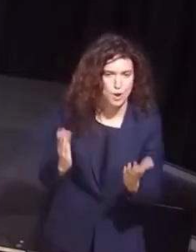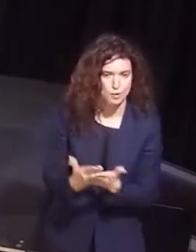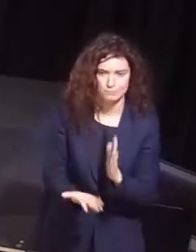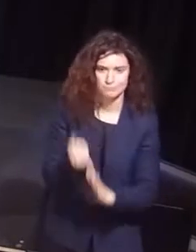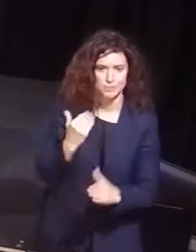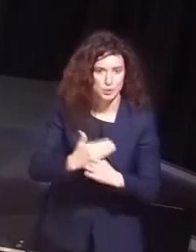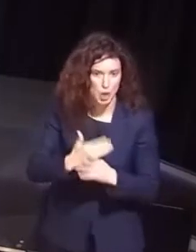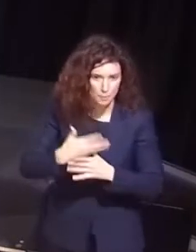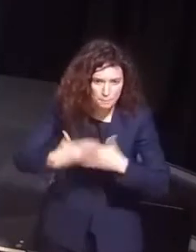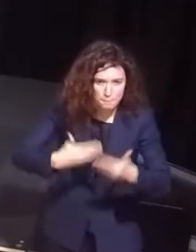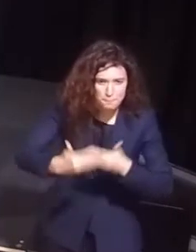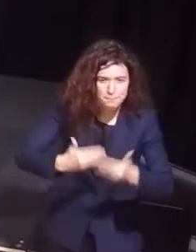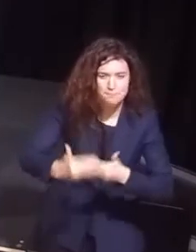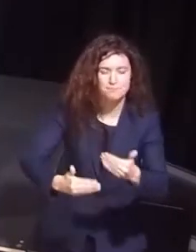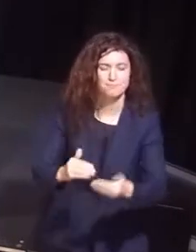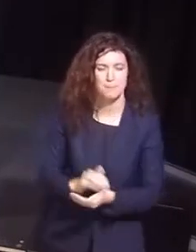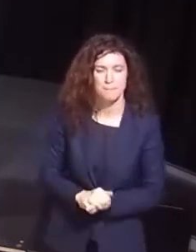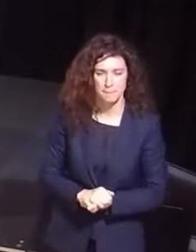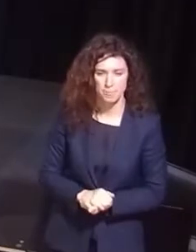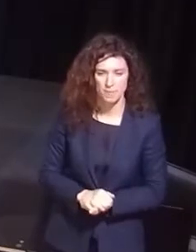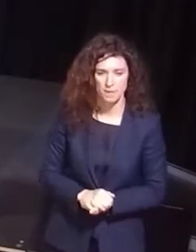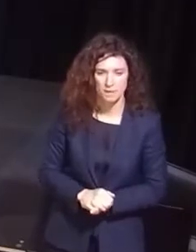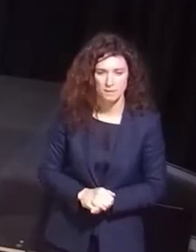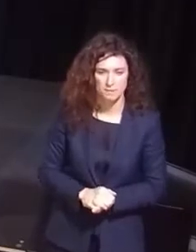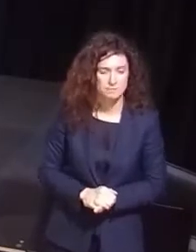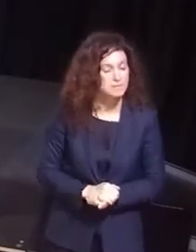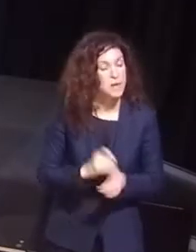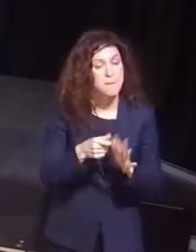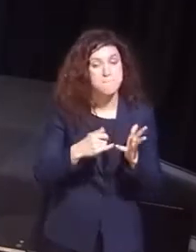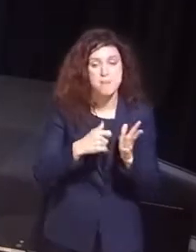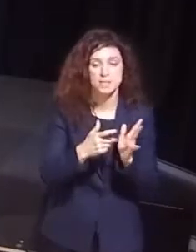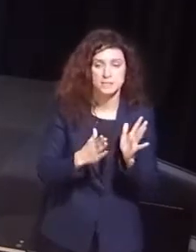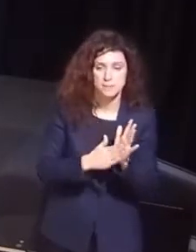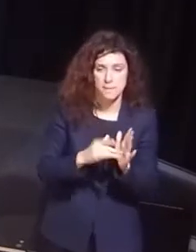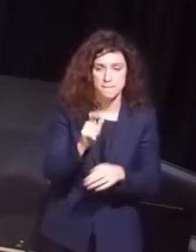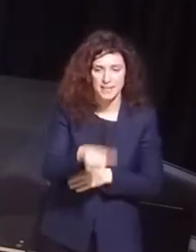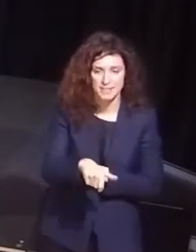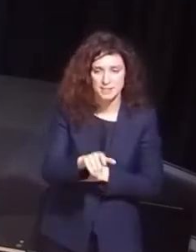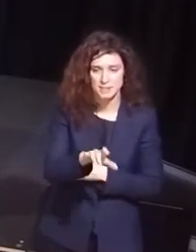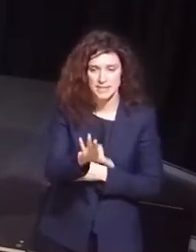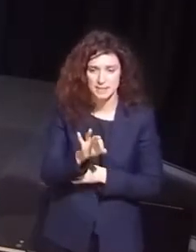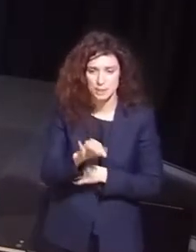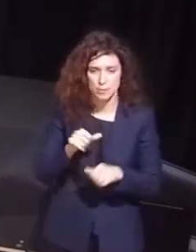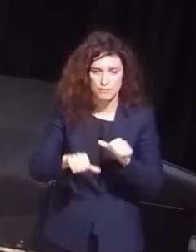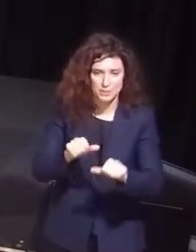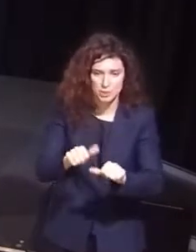POSM, the Patient Operated Selector Mechanism, was a revolutionary invention that made this possible